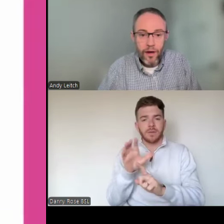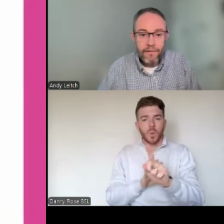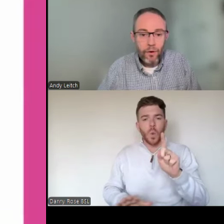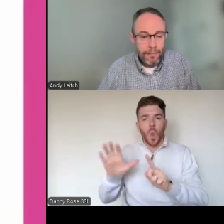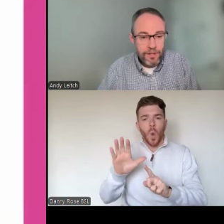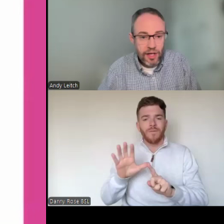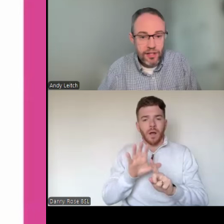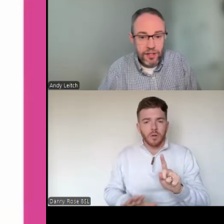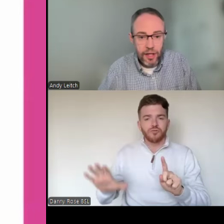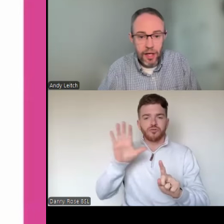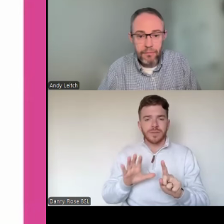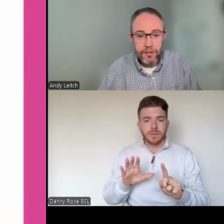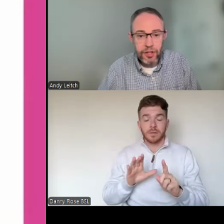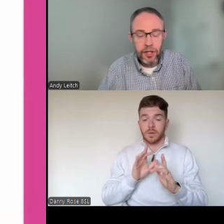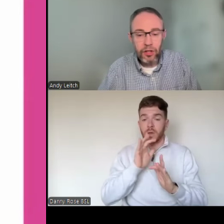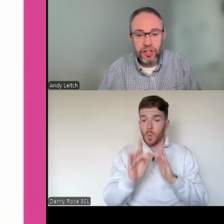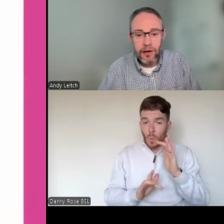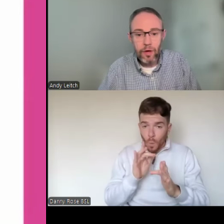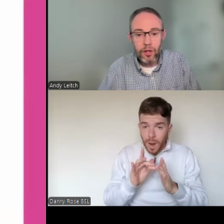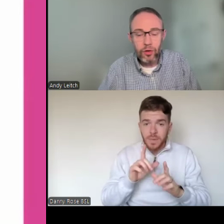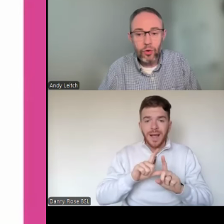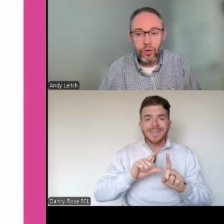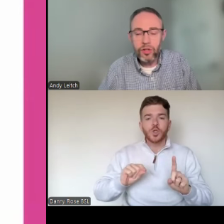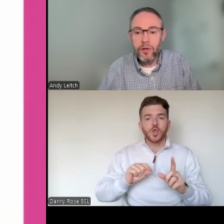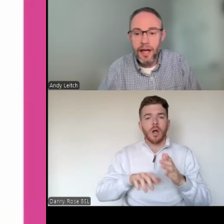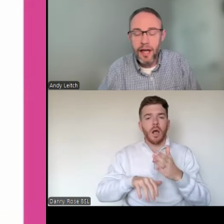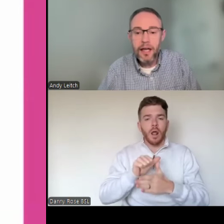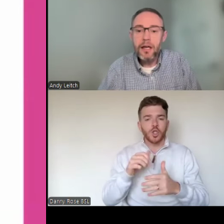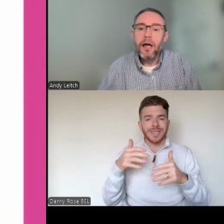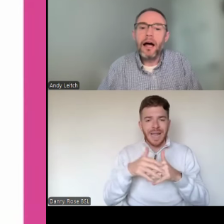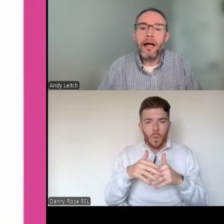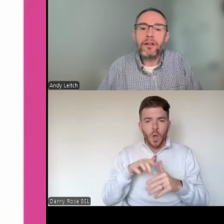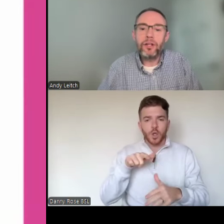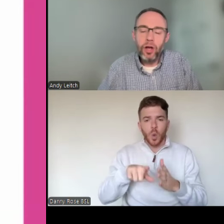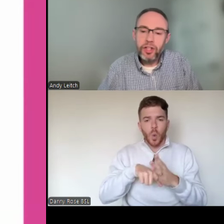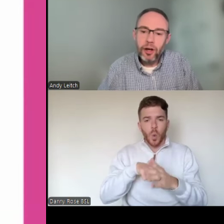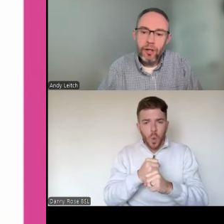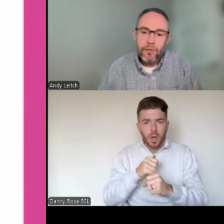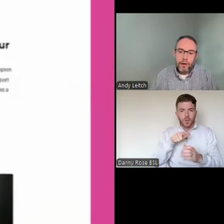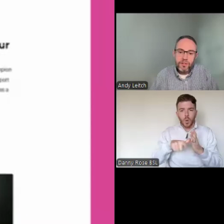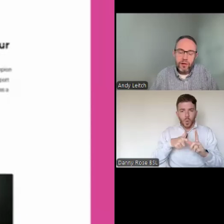We have a website, digitalculturenetwork.org.uk, and a knowledge hub on that website,